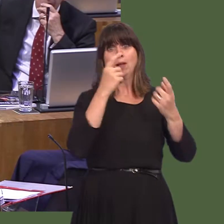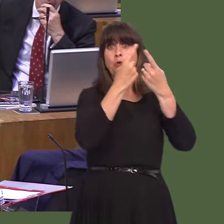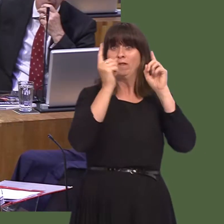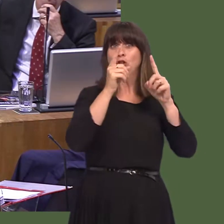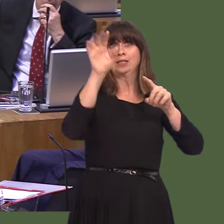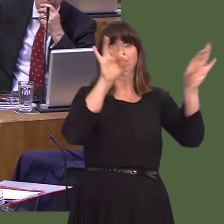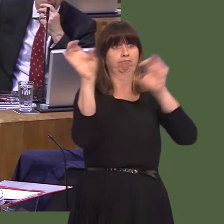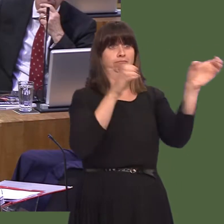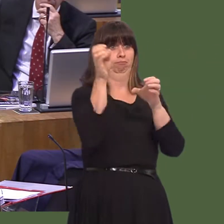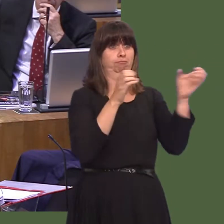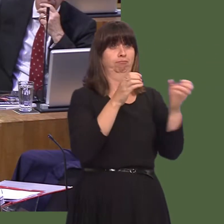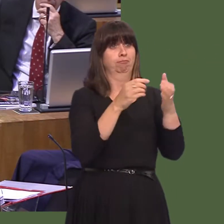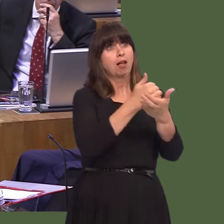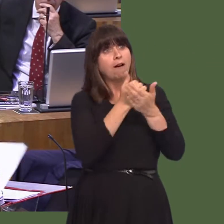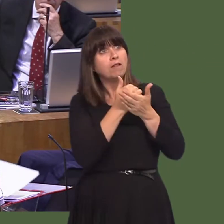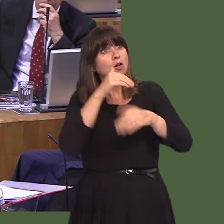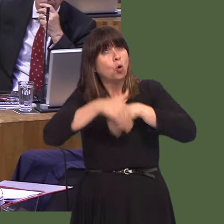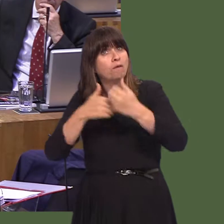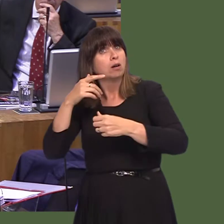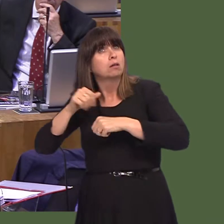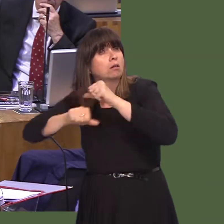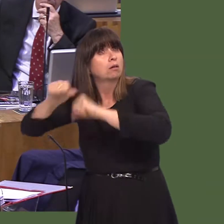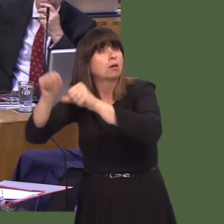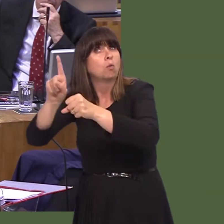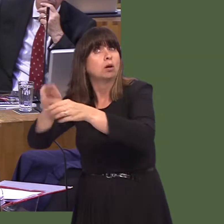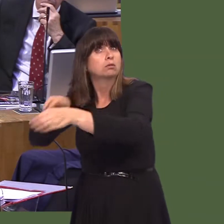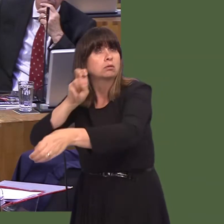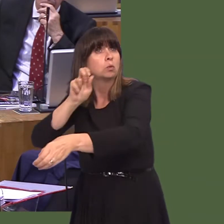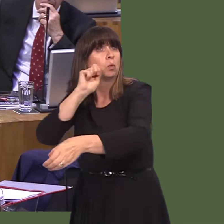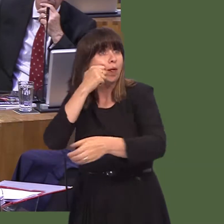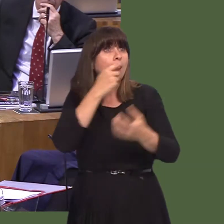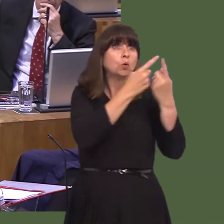They are providing us with advice on the implications of Brexit for the higher education sector.